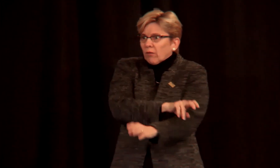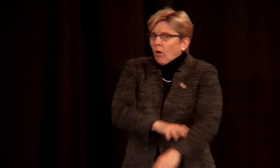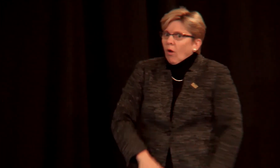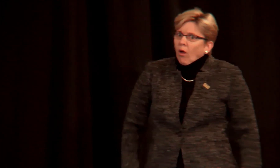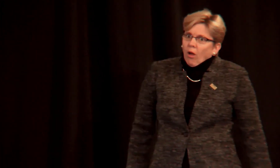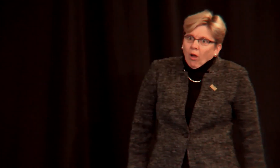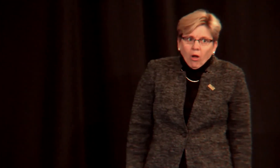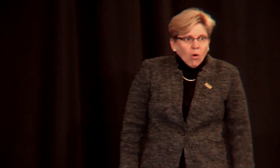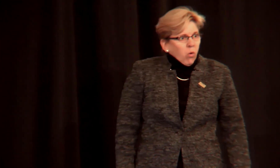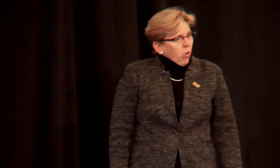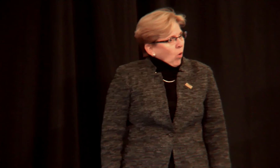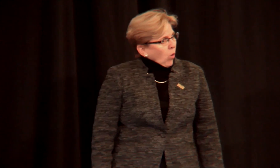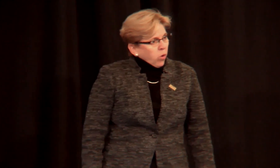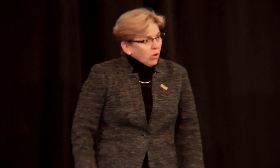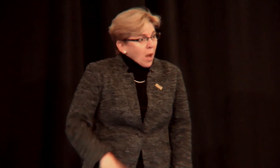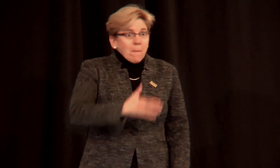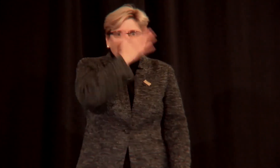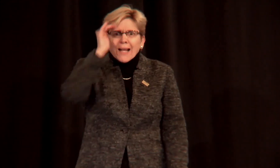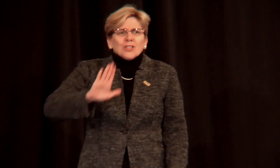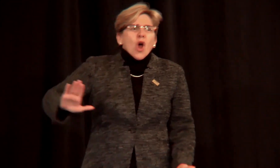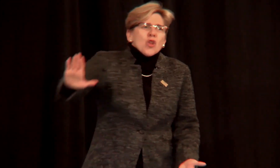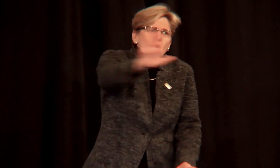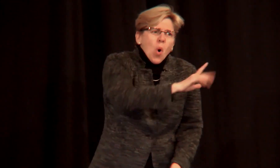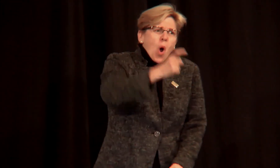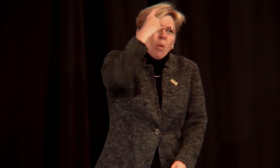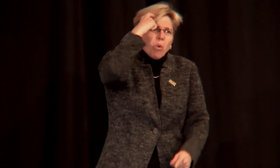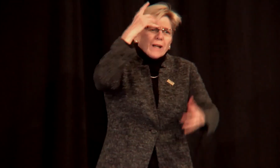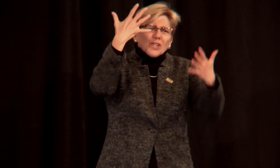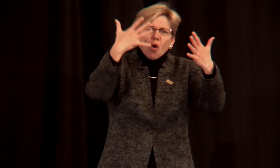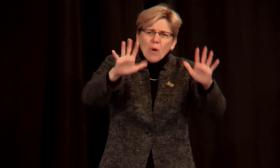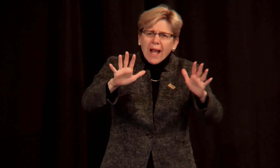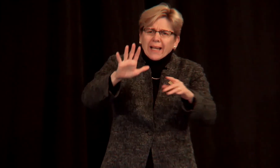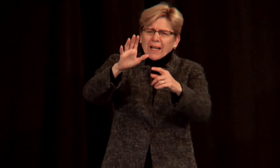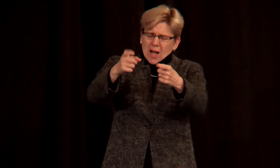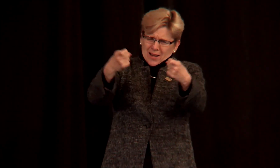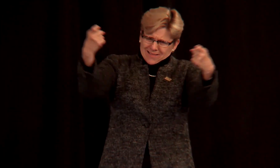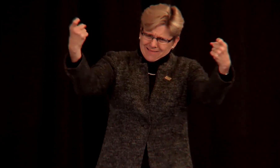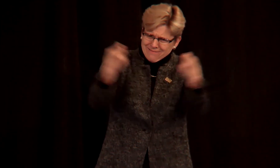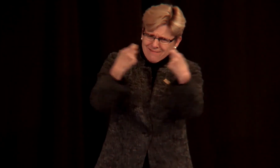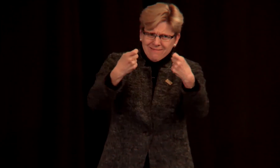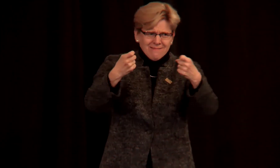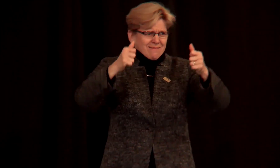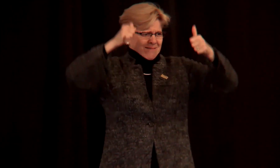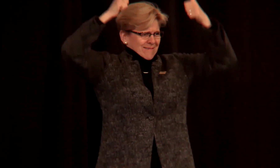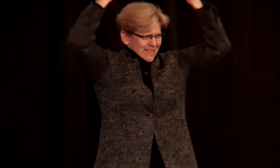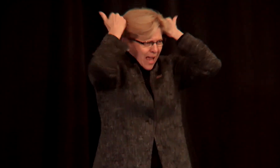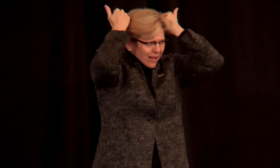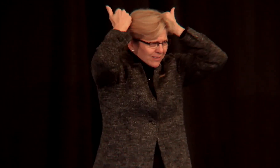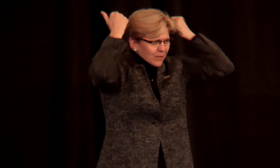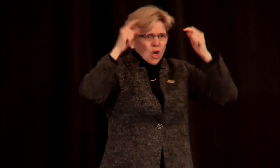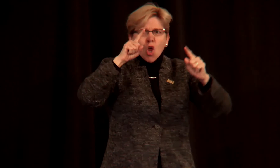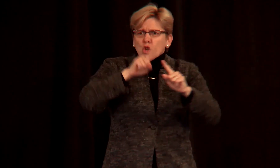Oh, it is not easy because your brains are already wired towards finding the